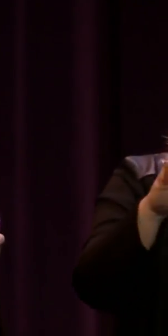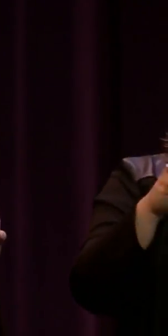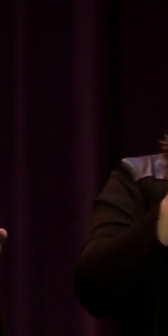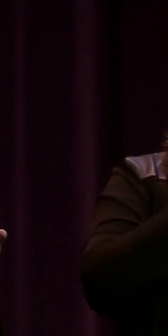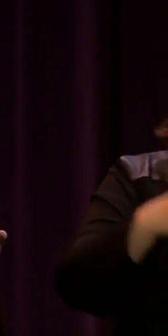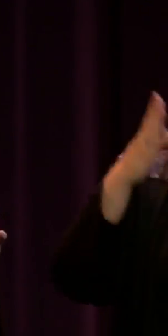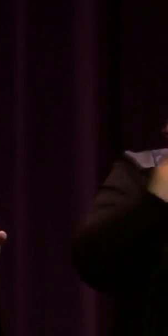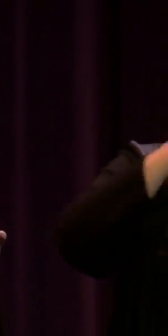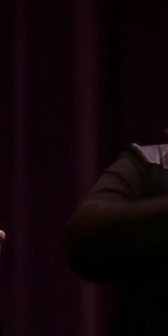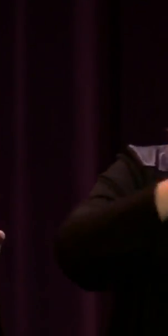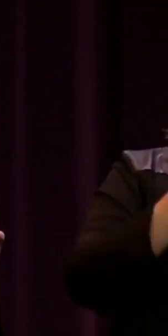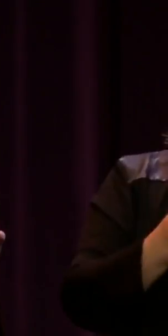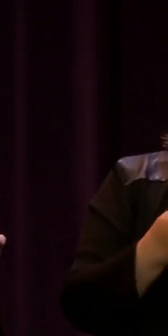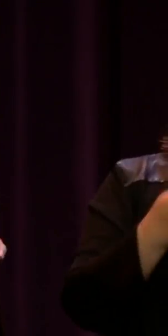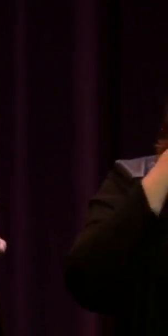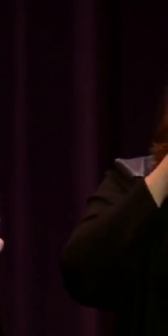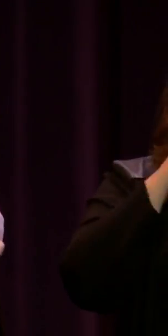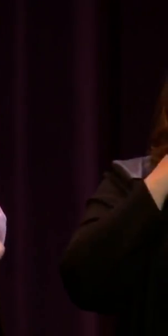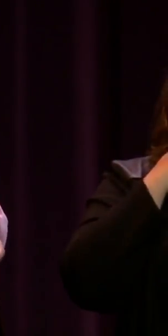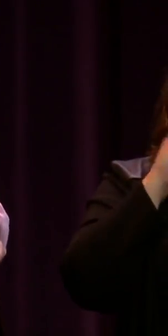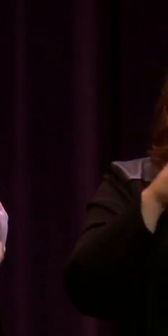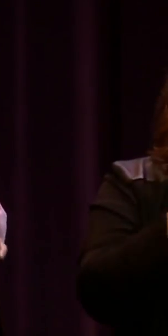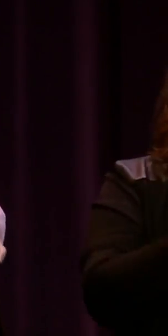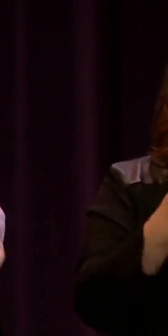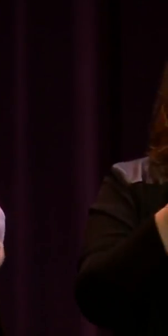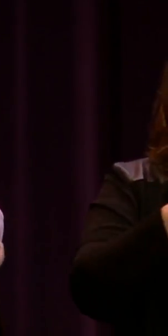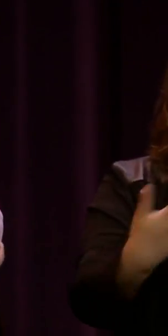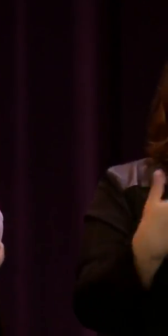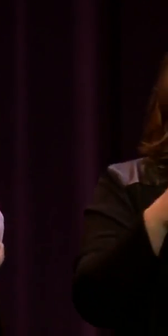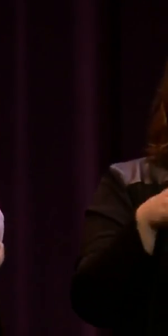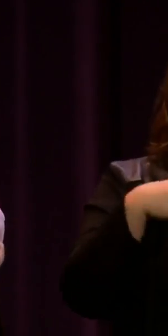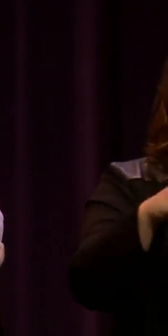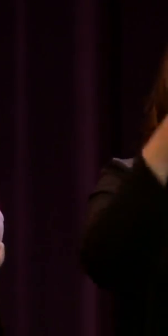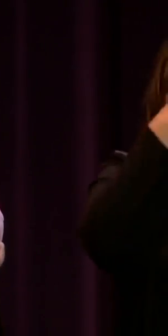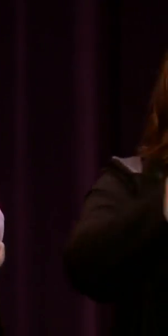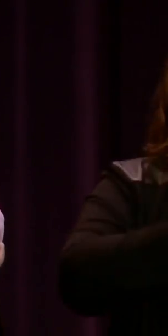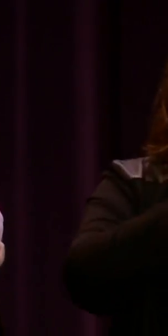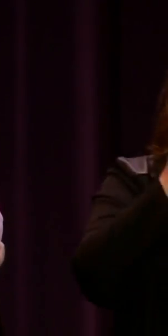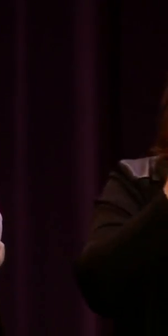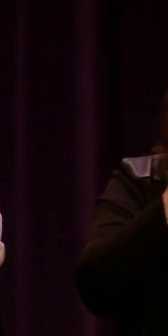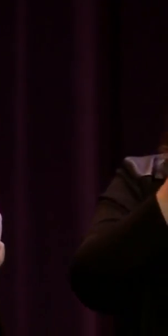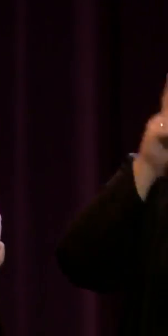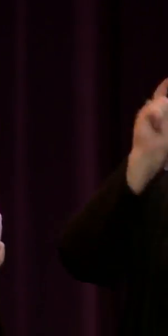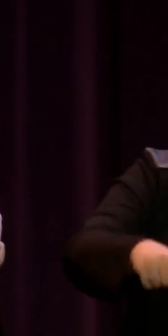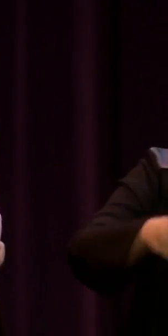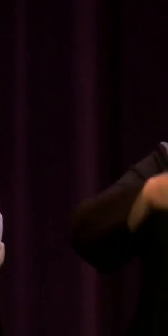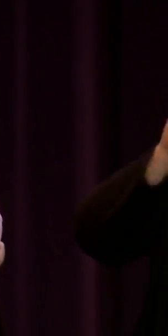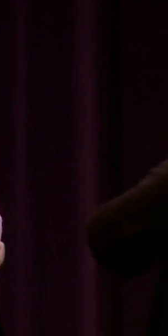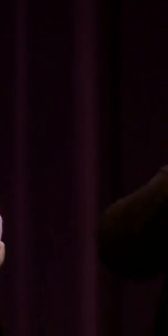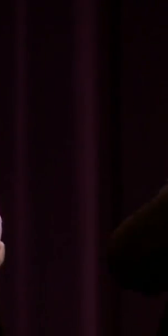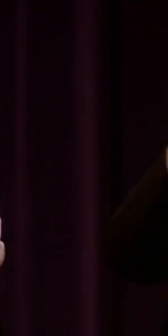IN THE DEATH OF A SALESMAN, THEY SAID ATTENTION MUST BE PAID. ATTENTION MUST BE PAID.